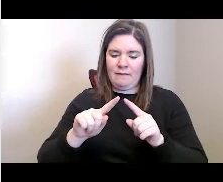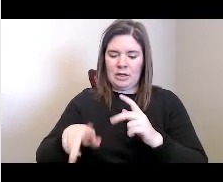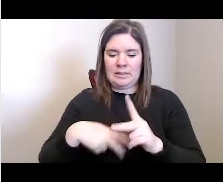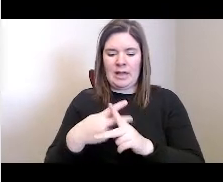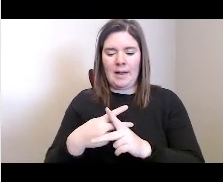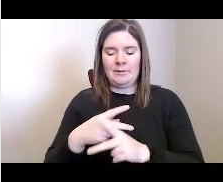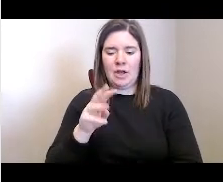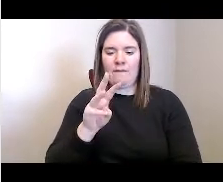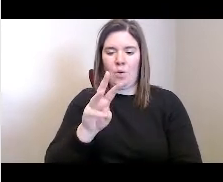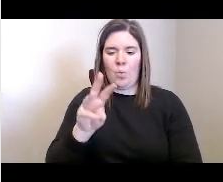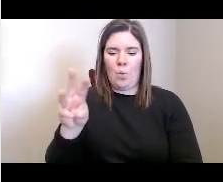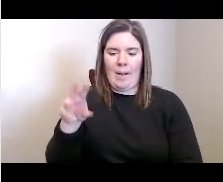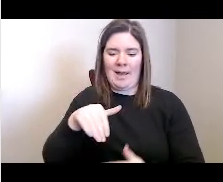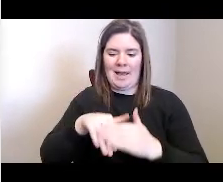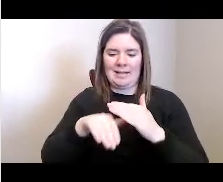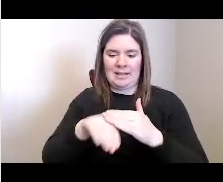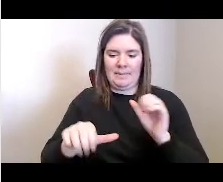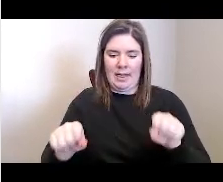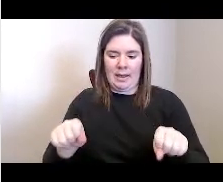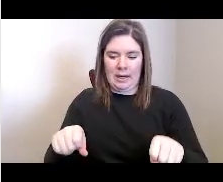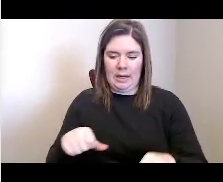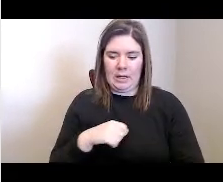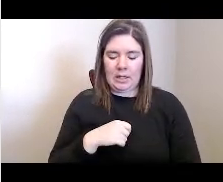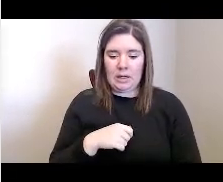So, and then, underneath each one of the callouts for the puzzle pieces,